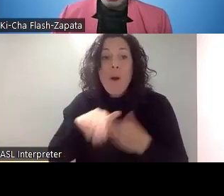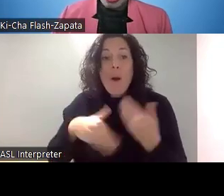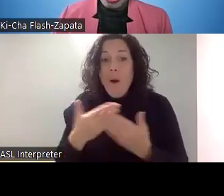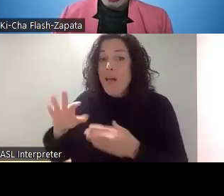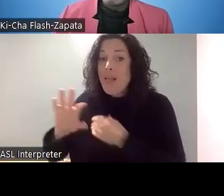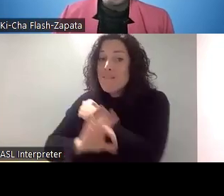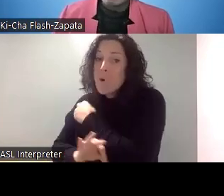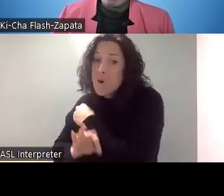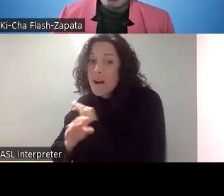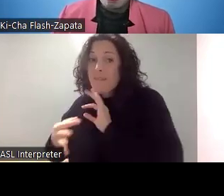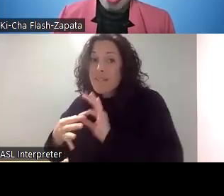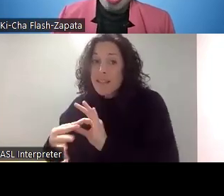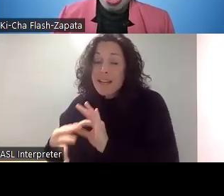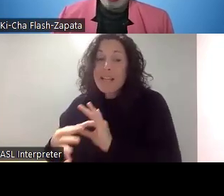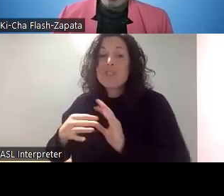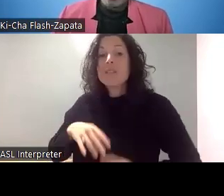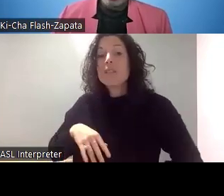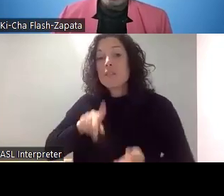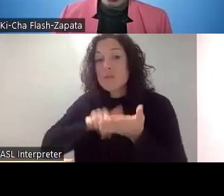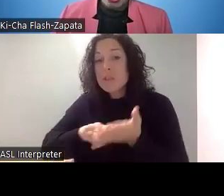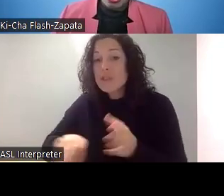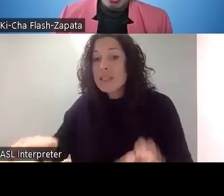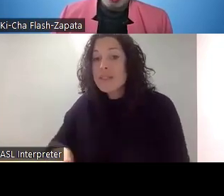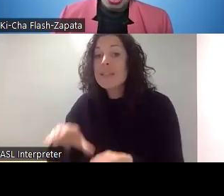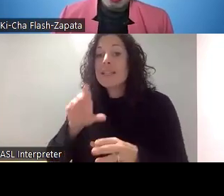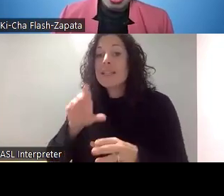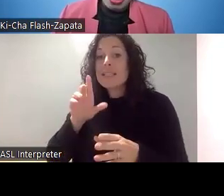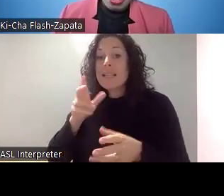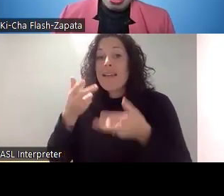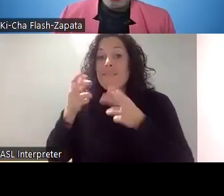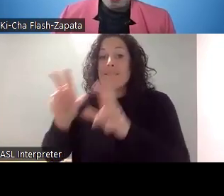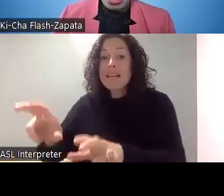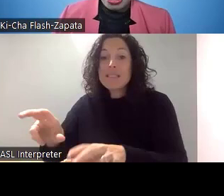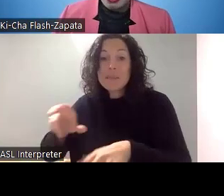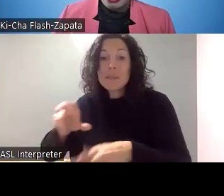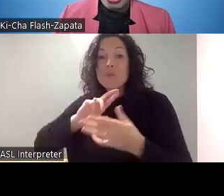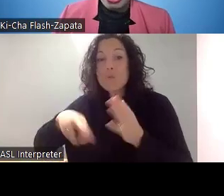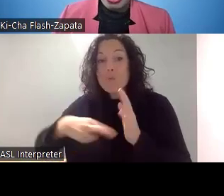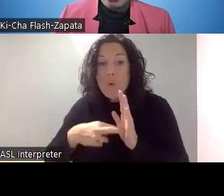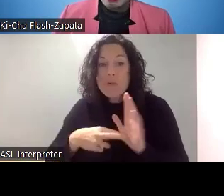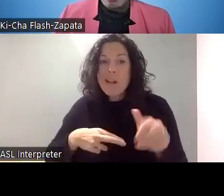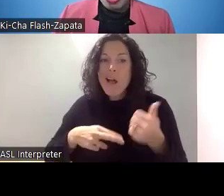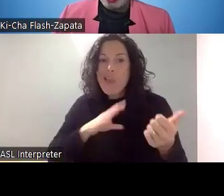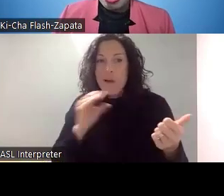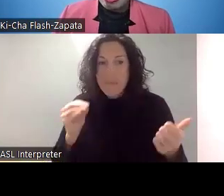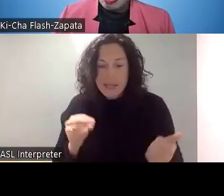research activities, investments and roles in other companies. As a reminder, NIH GPS Section